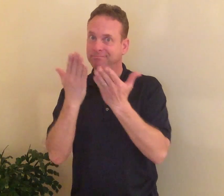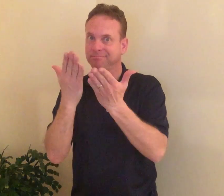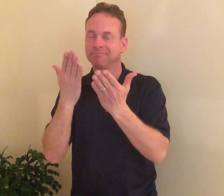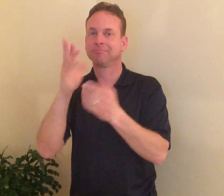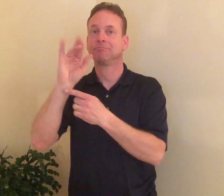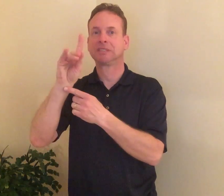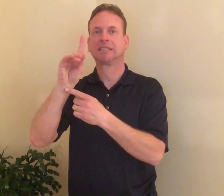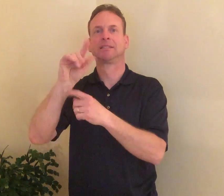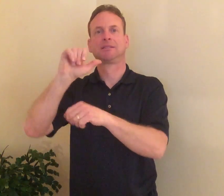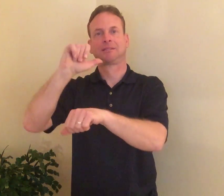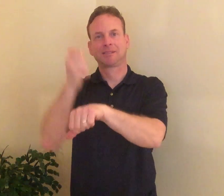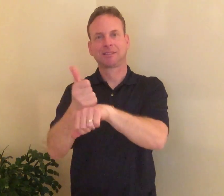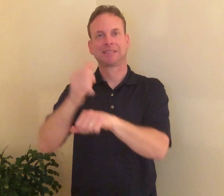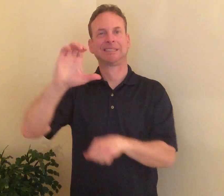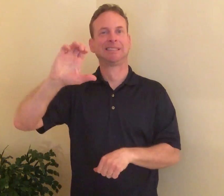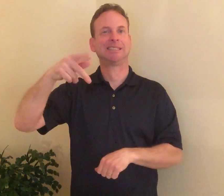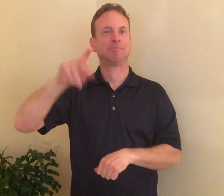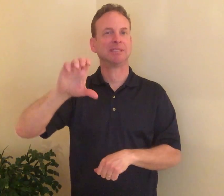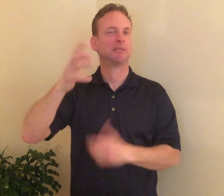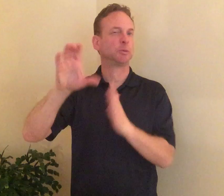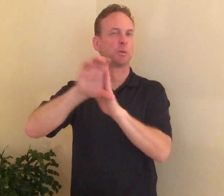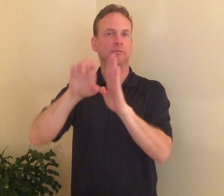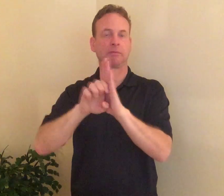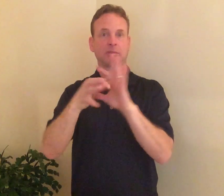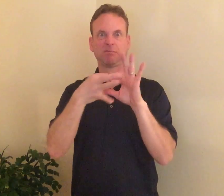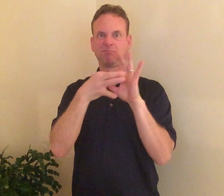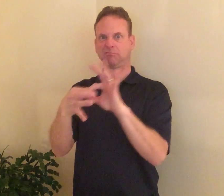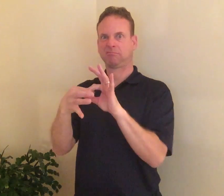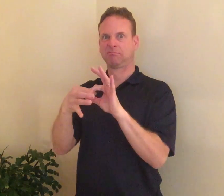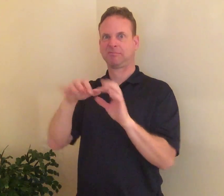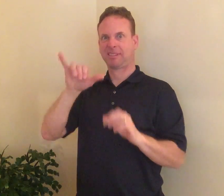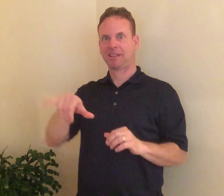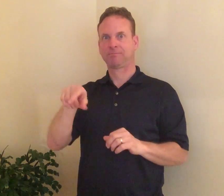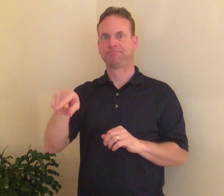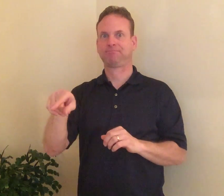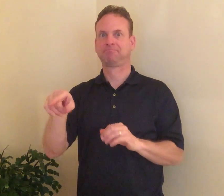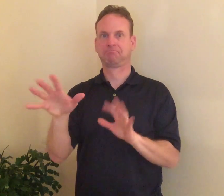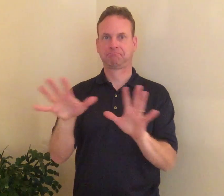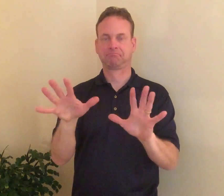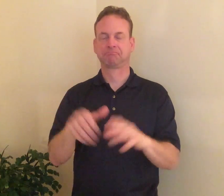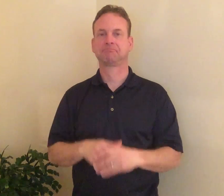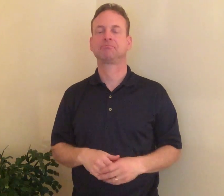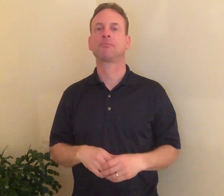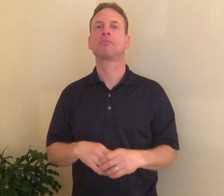recommends that RID establish a CPC related to that category - Ethics are an important